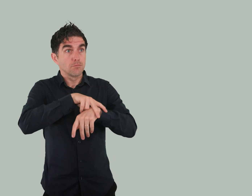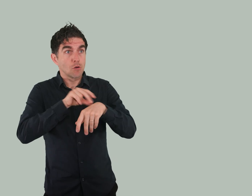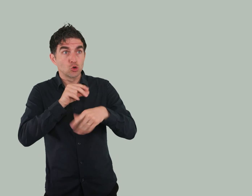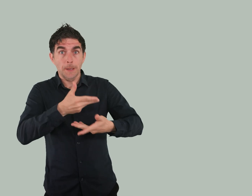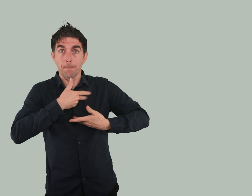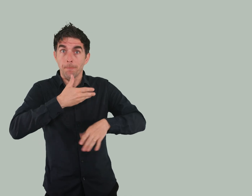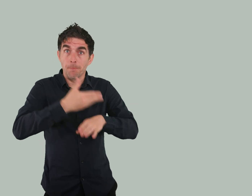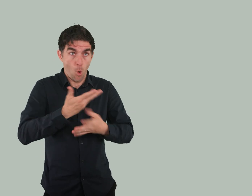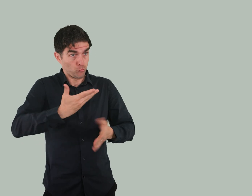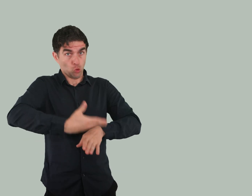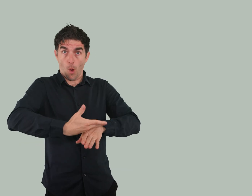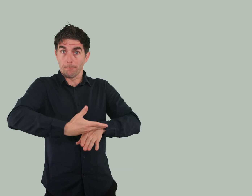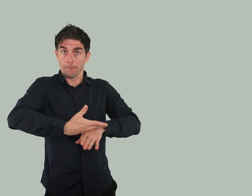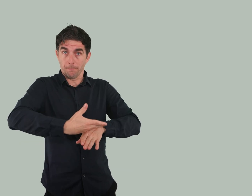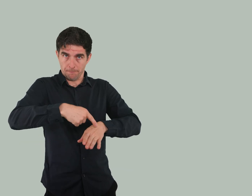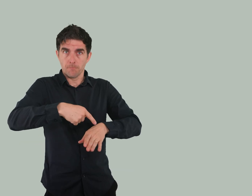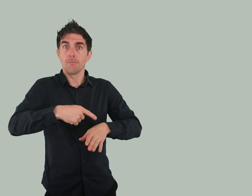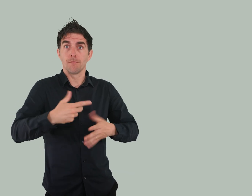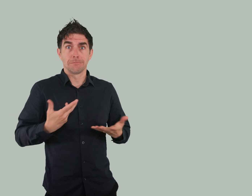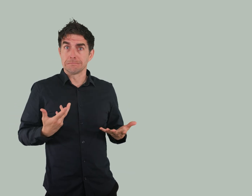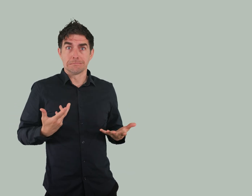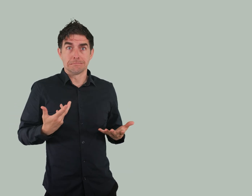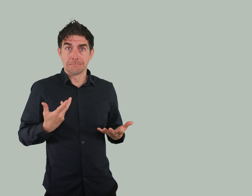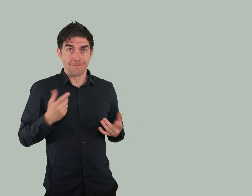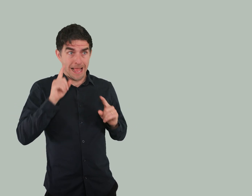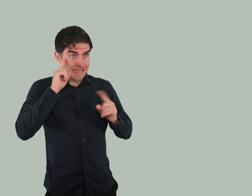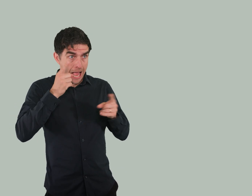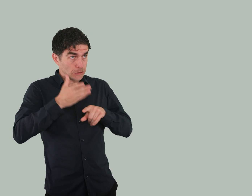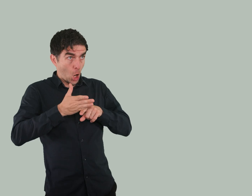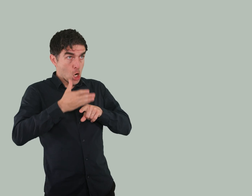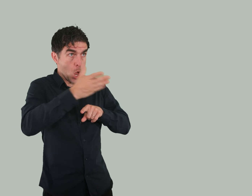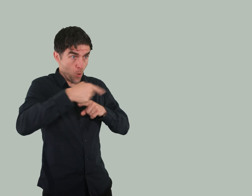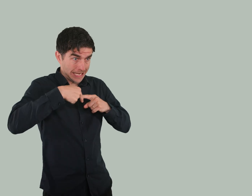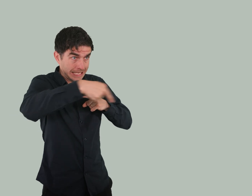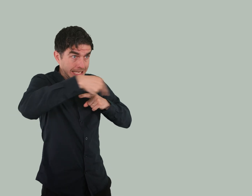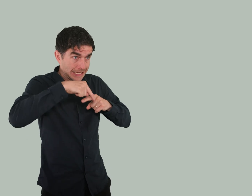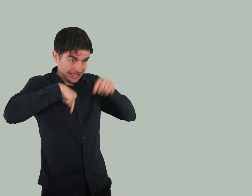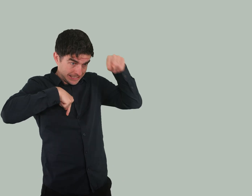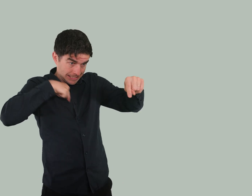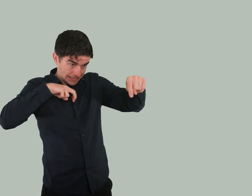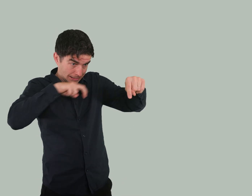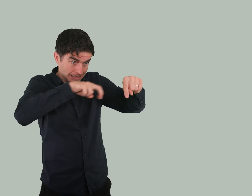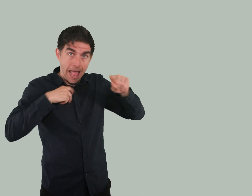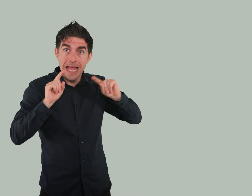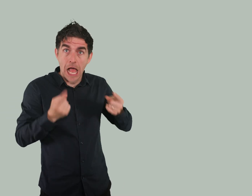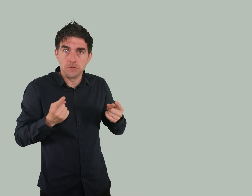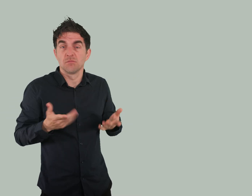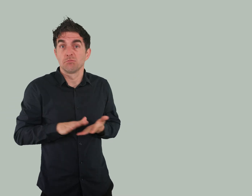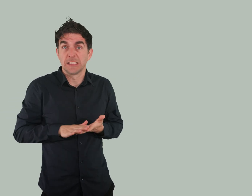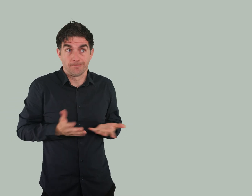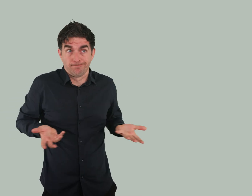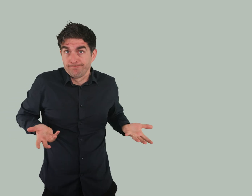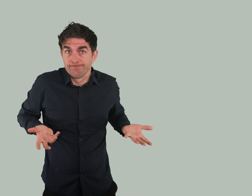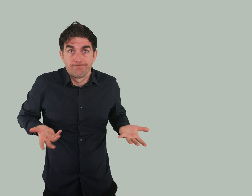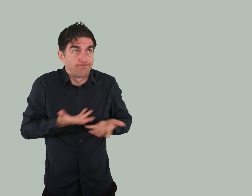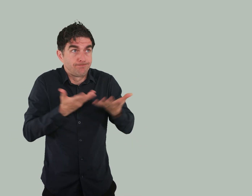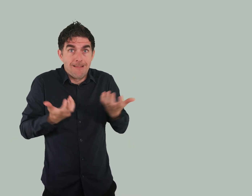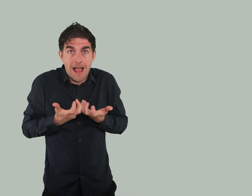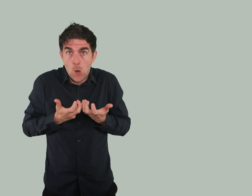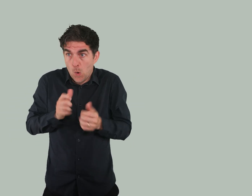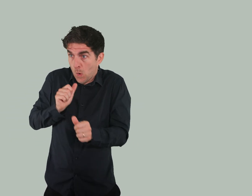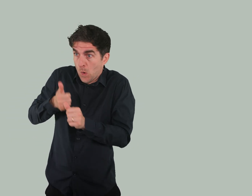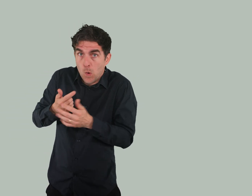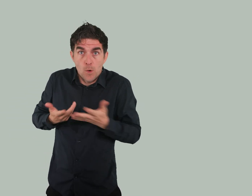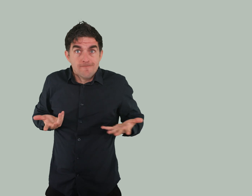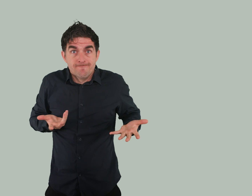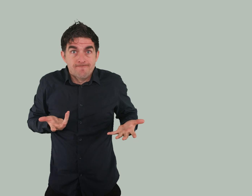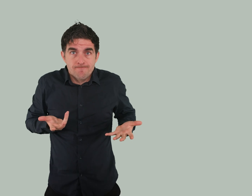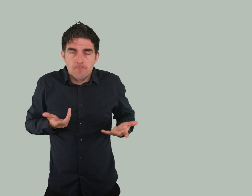the apprenticeship or the job, nothing else the system offers matters.